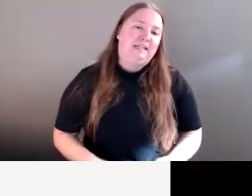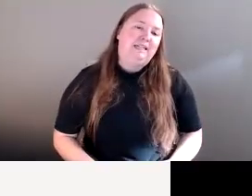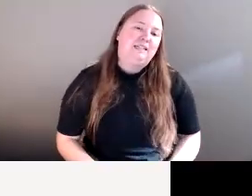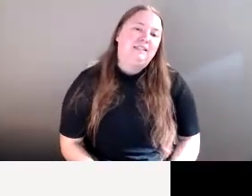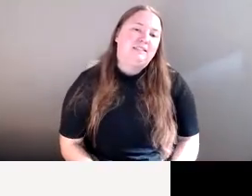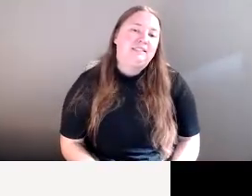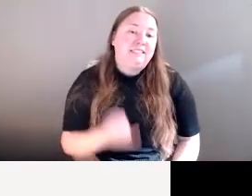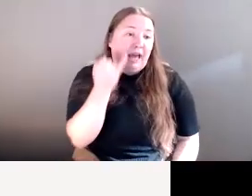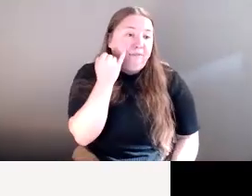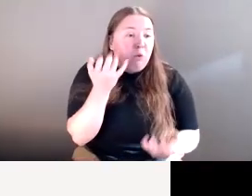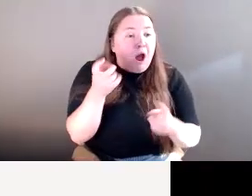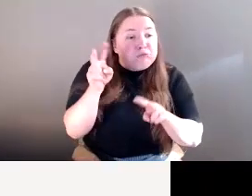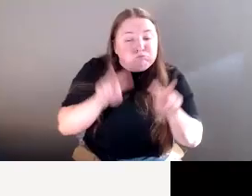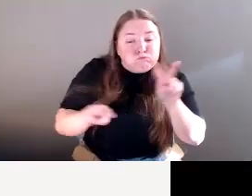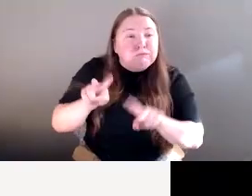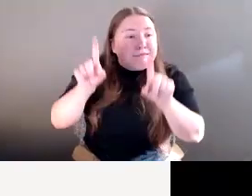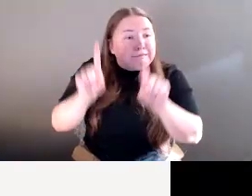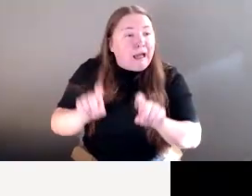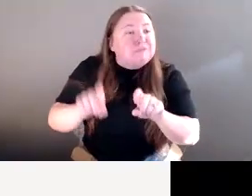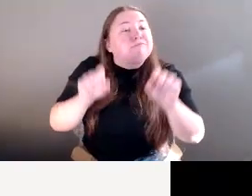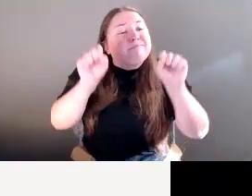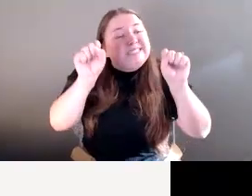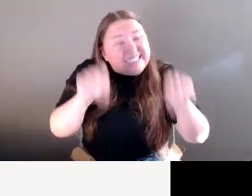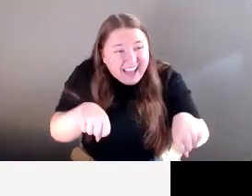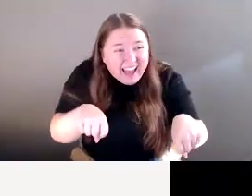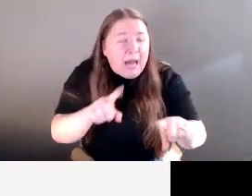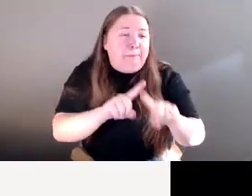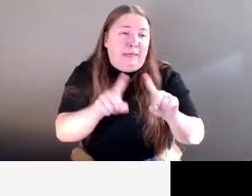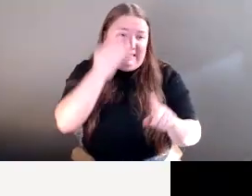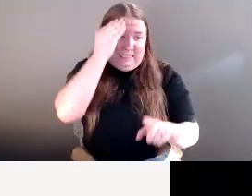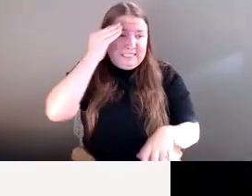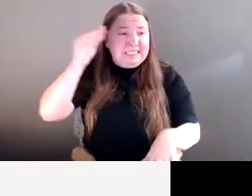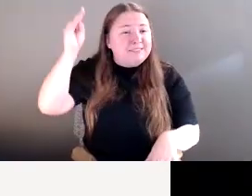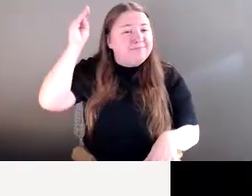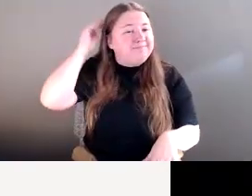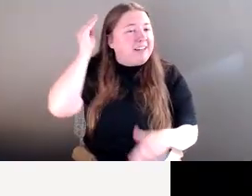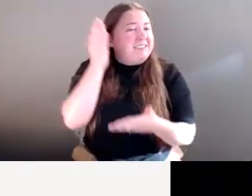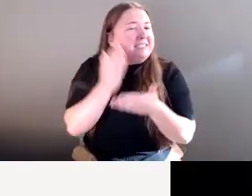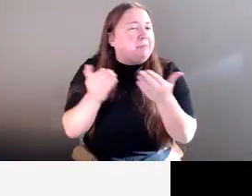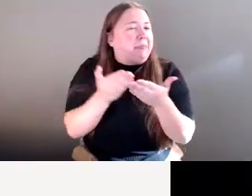if you want to explore it, you can. But just know that there are some things like that,